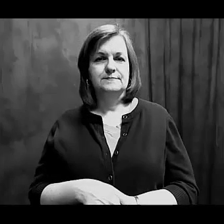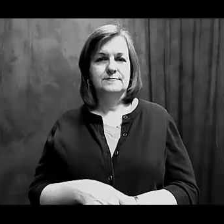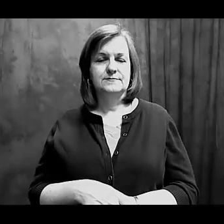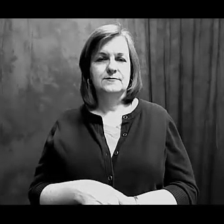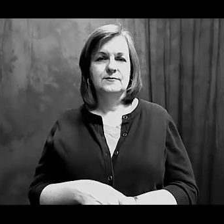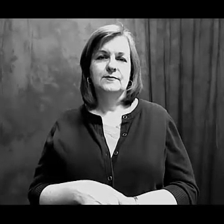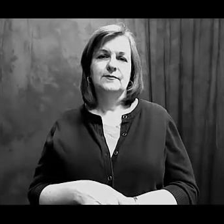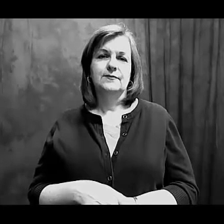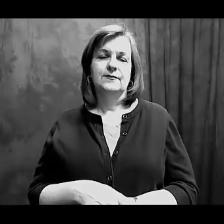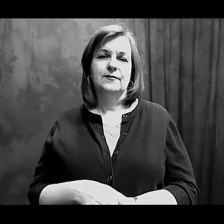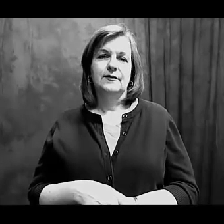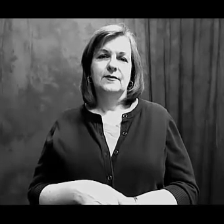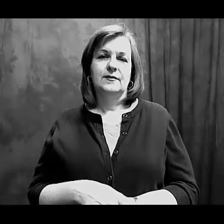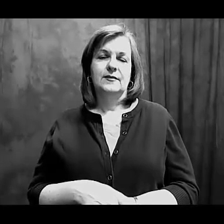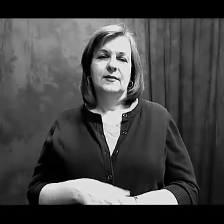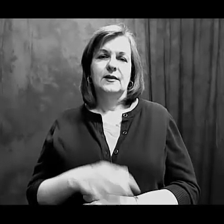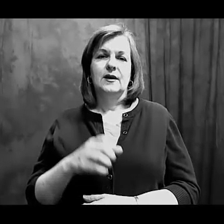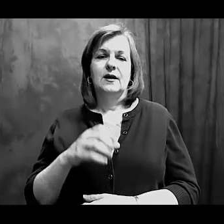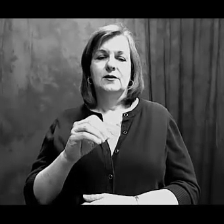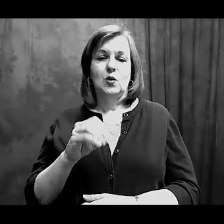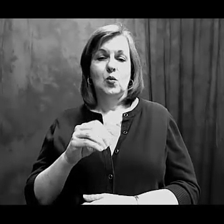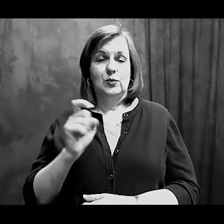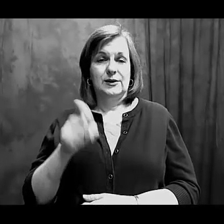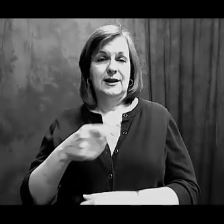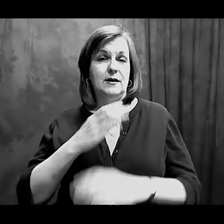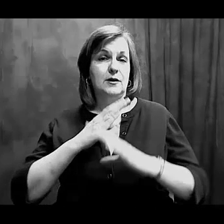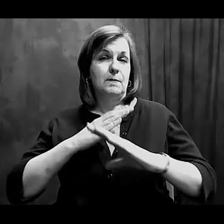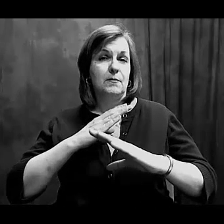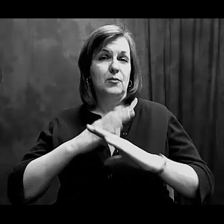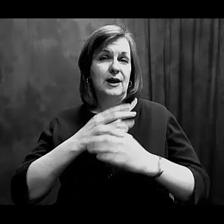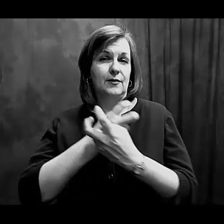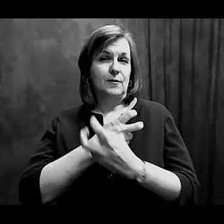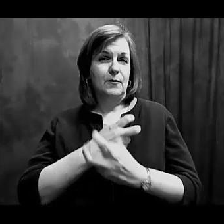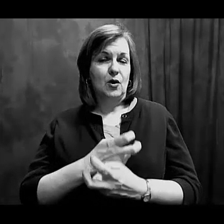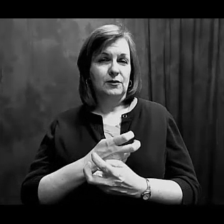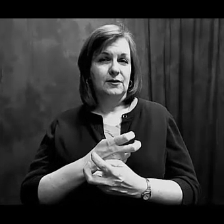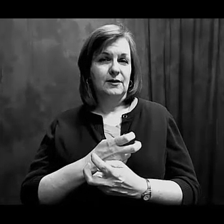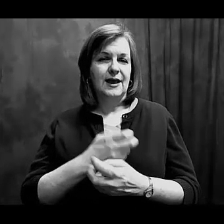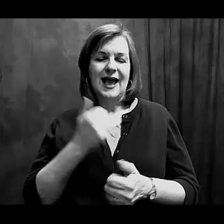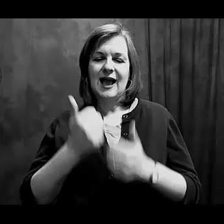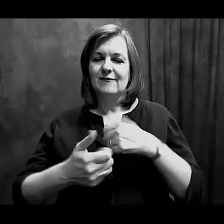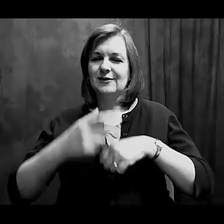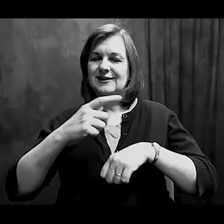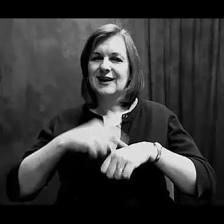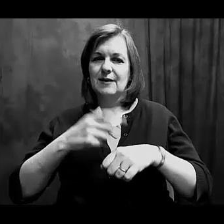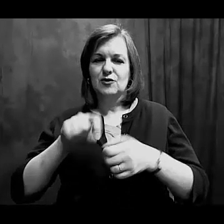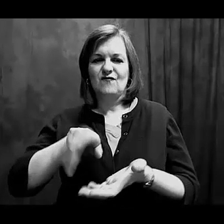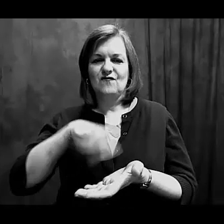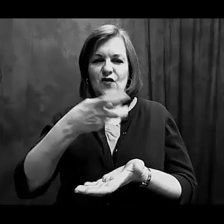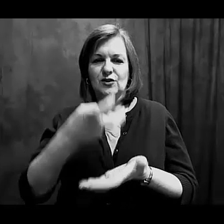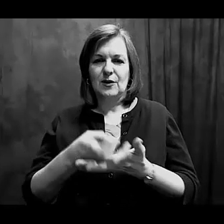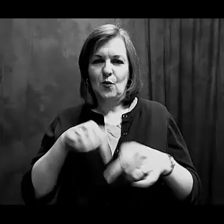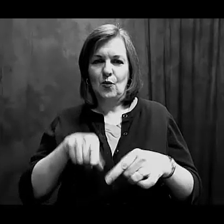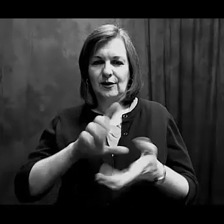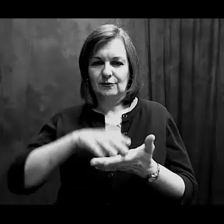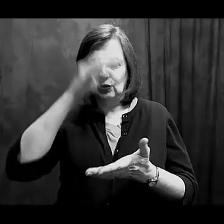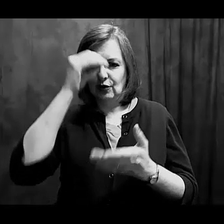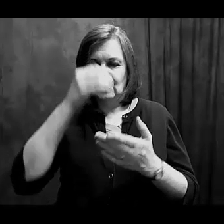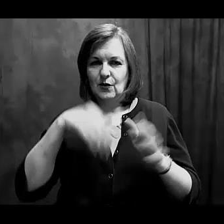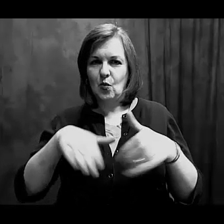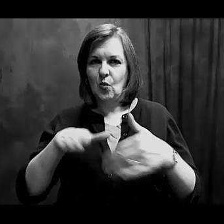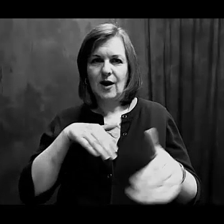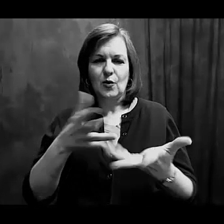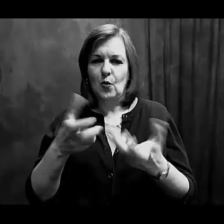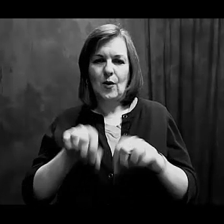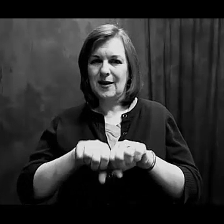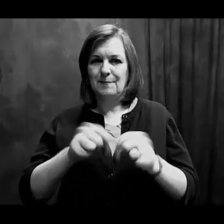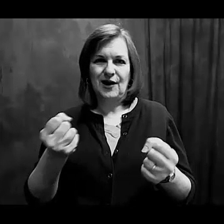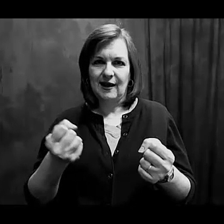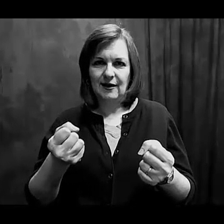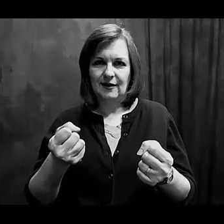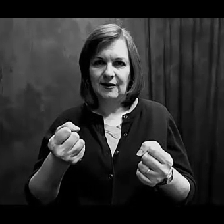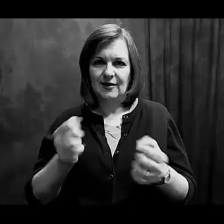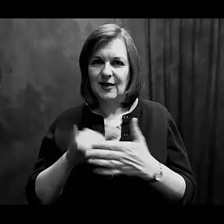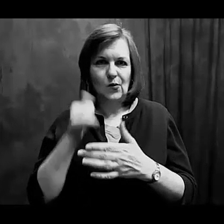and a little bit pliable during birth and in the first few months of life in to the first couple of years we need some amount of